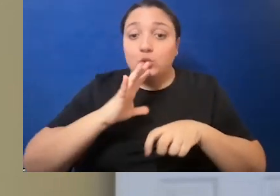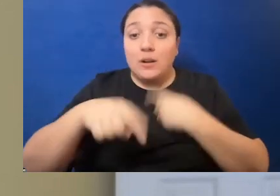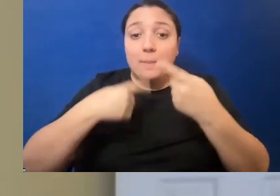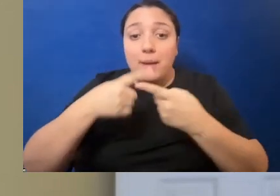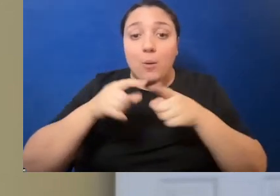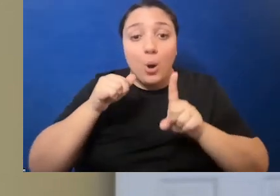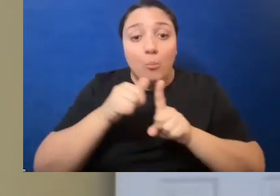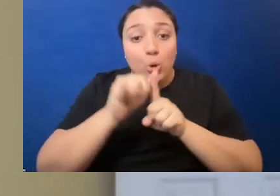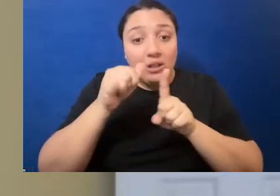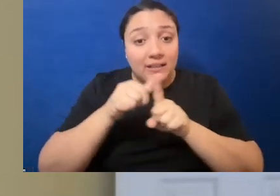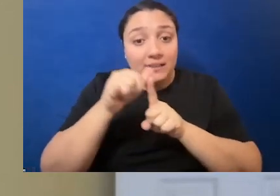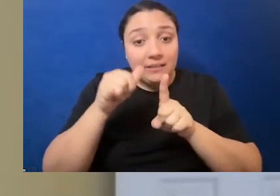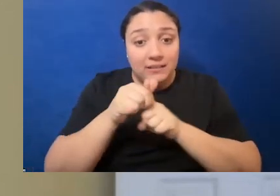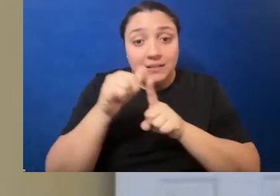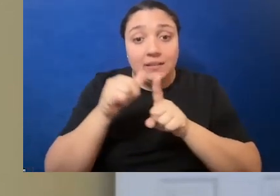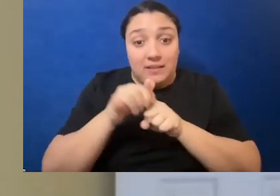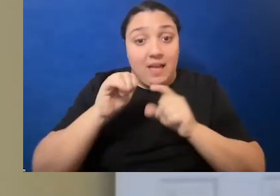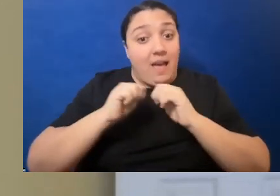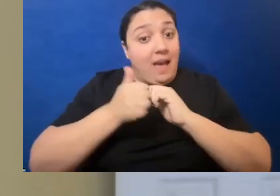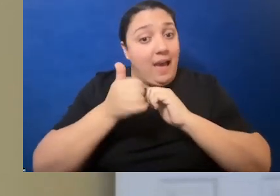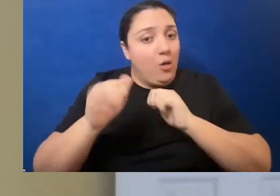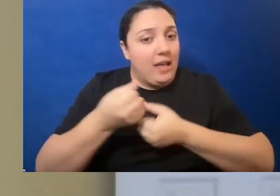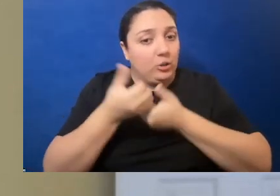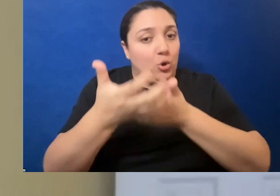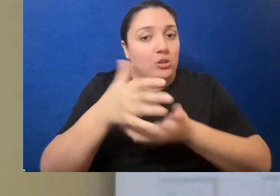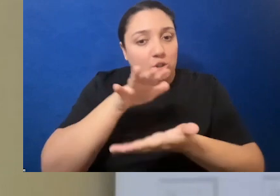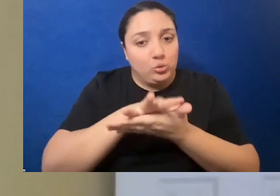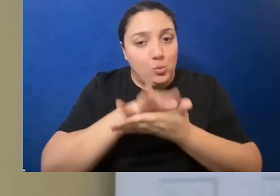TALK ABOUT BULLYING AS A SOURCE OF STUDENT ANXIETY, AND WHAT CAN